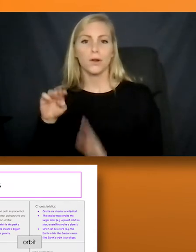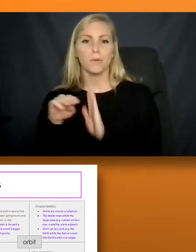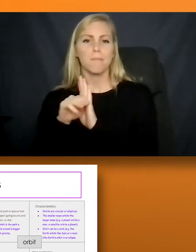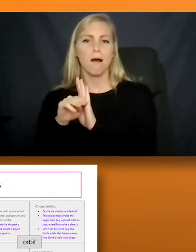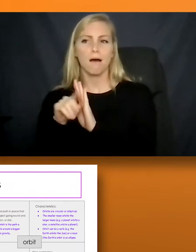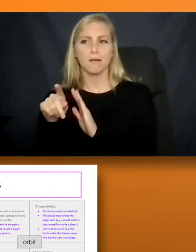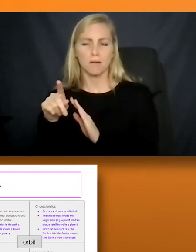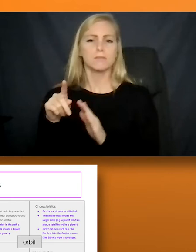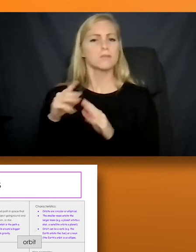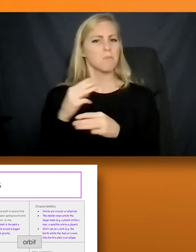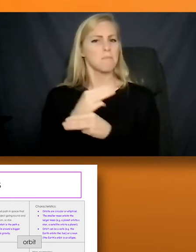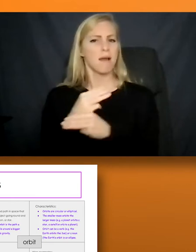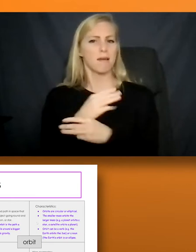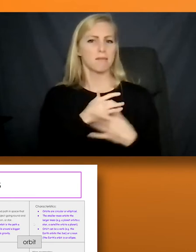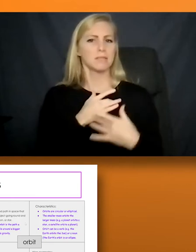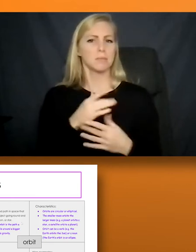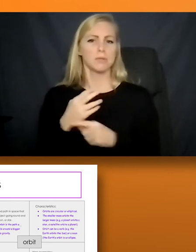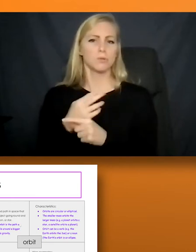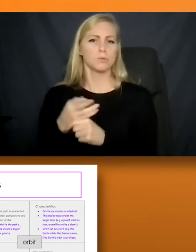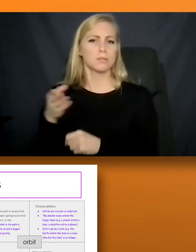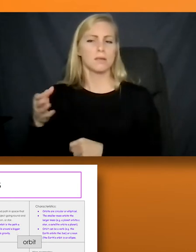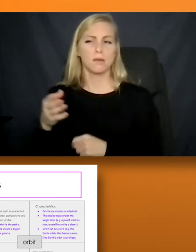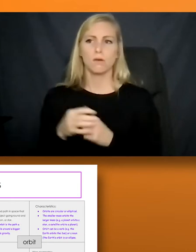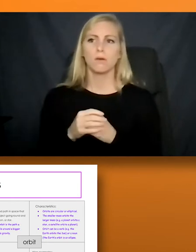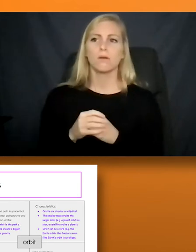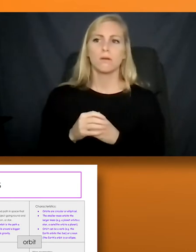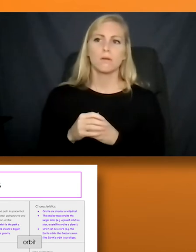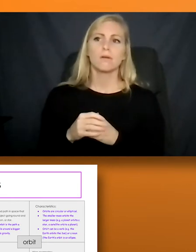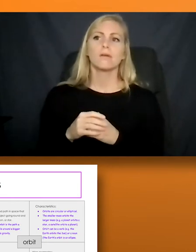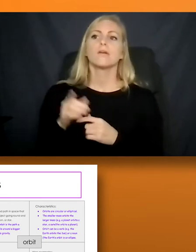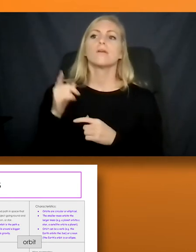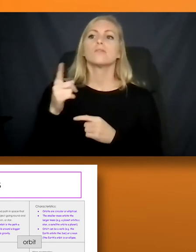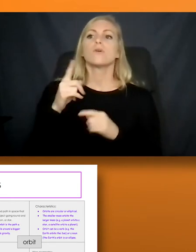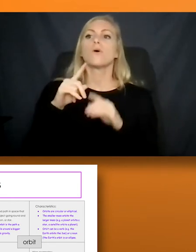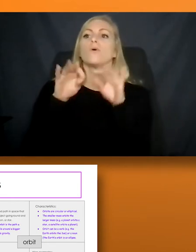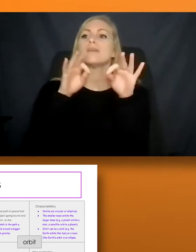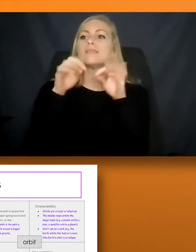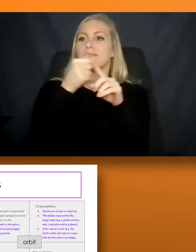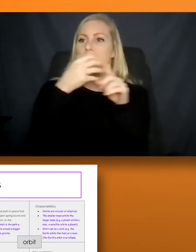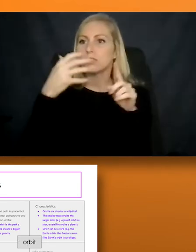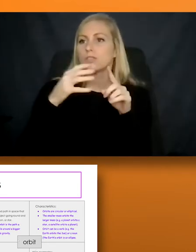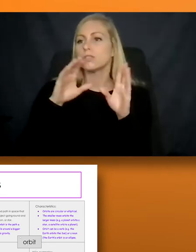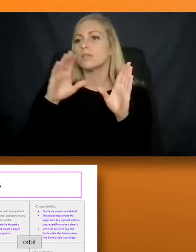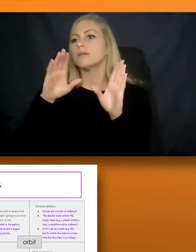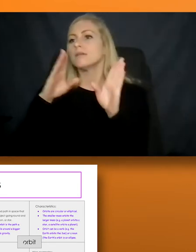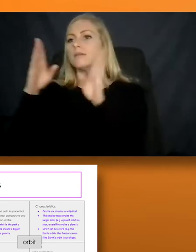And it gives characteristics, definitions, examples, non-examples of the word in the middle.